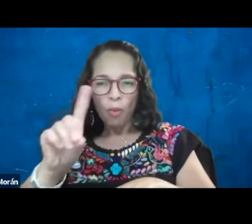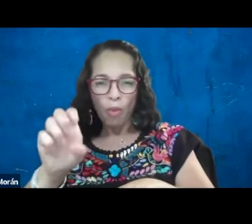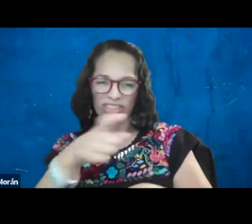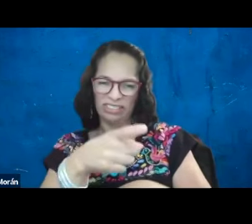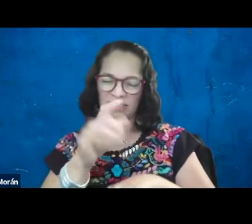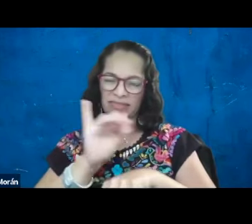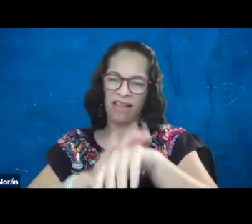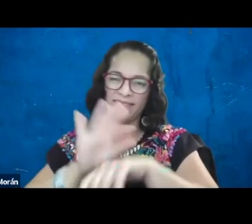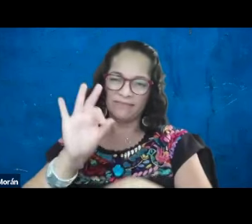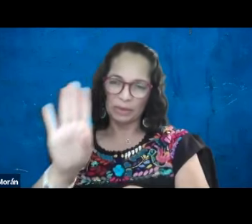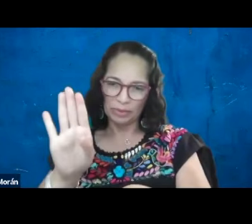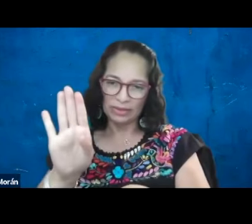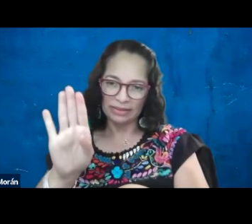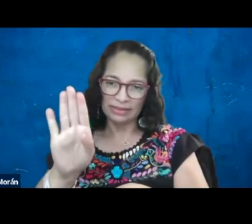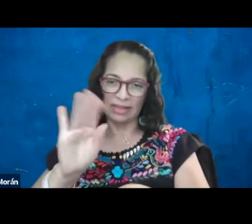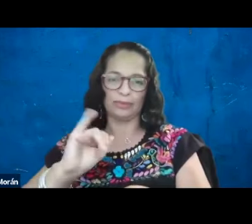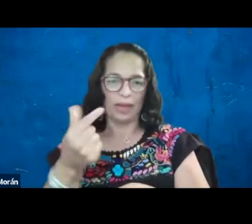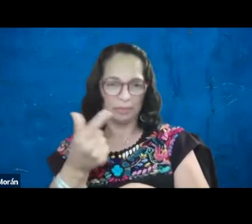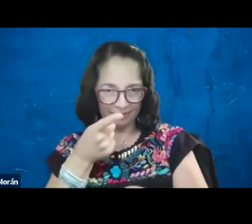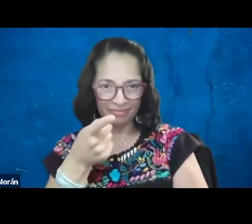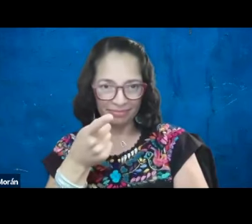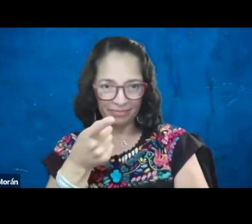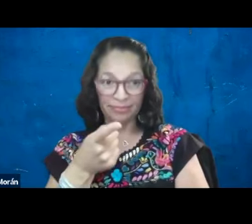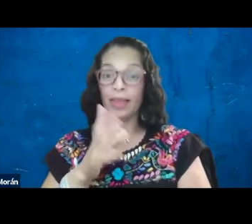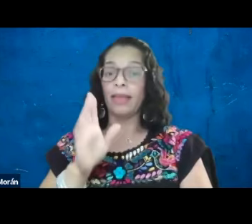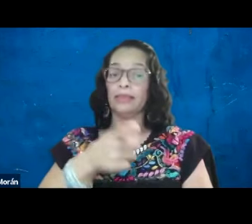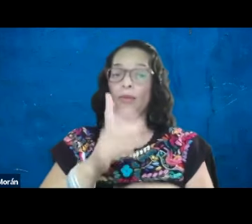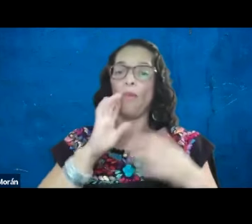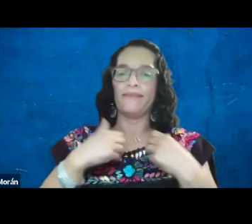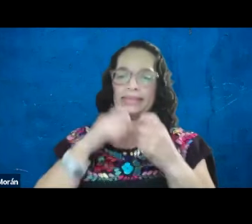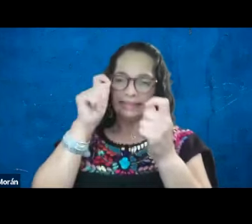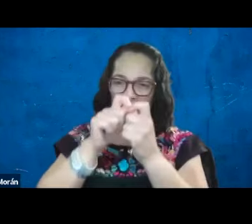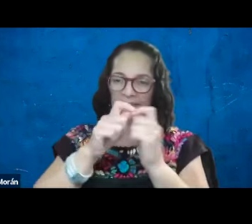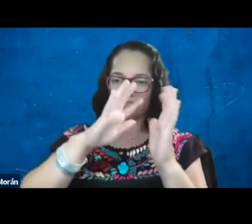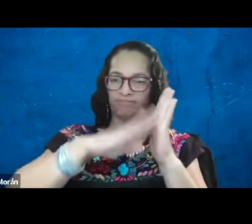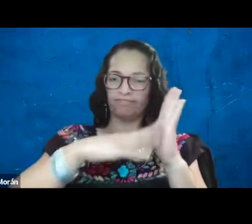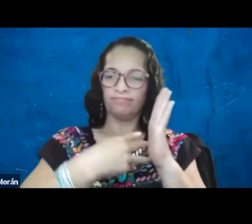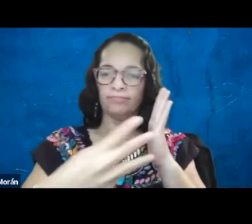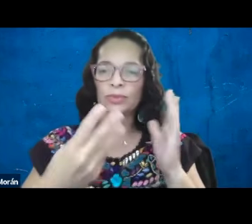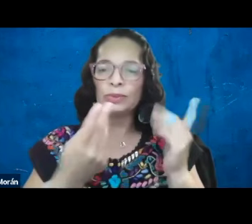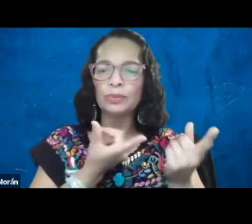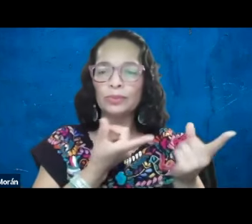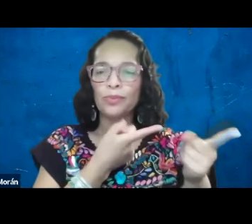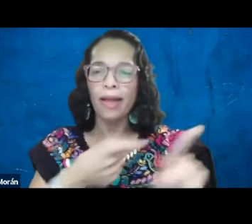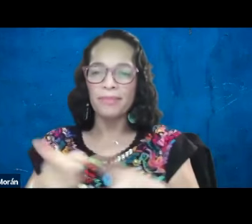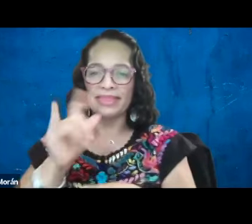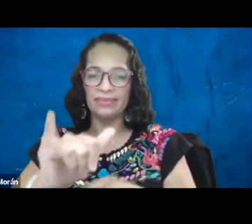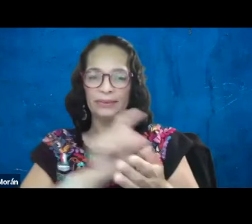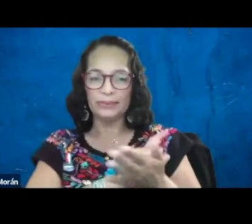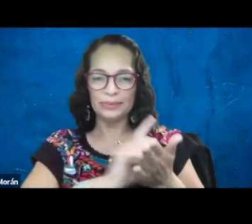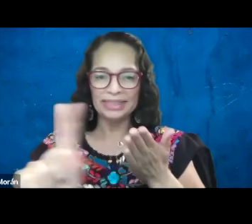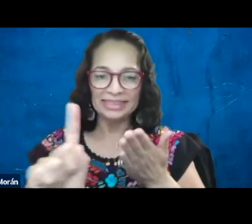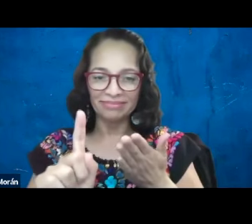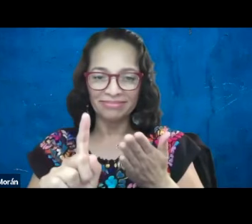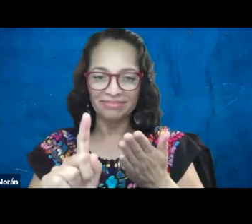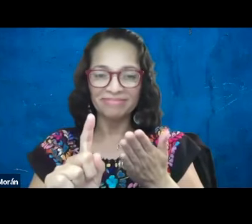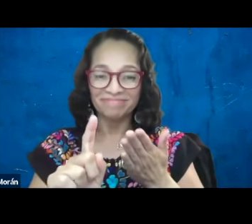If you look at the QR code, it says that you can scan the QR code and it will pop up to Facebook and